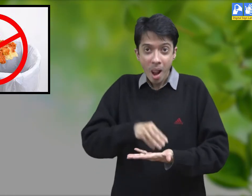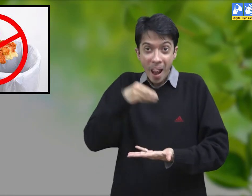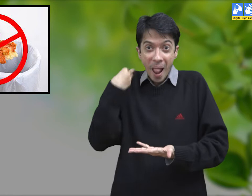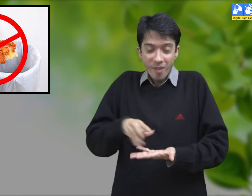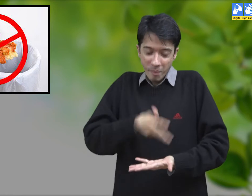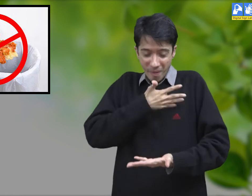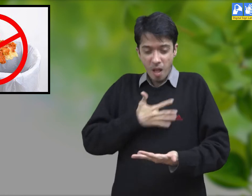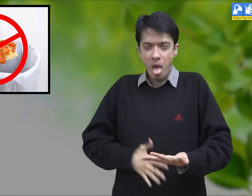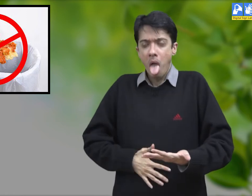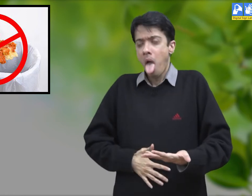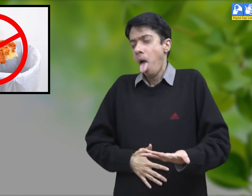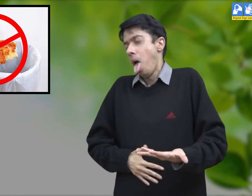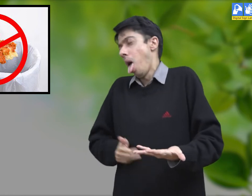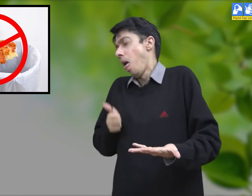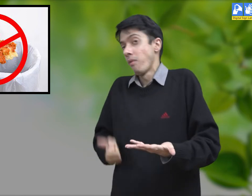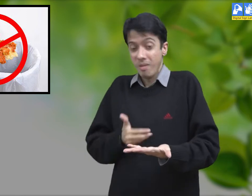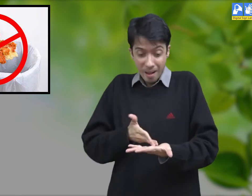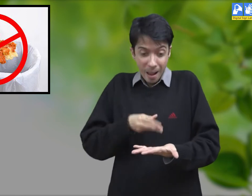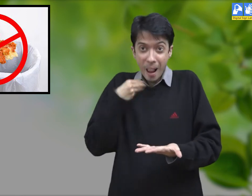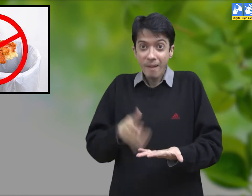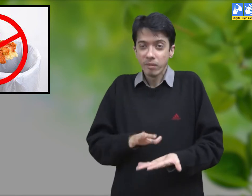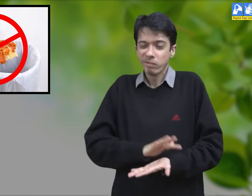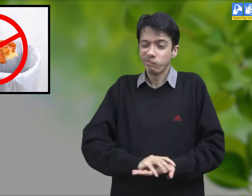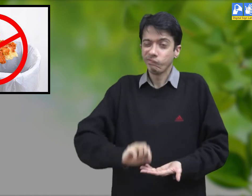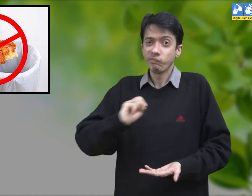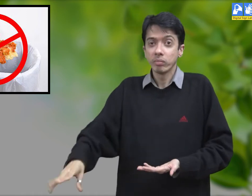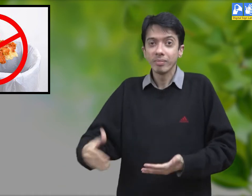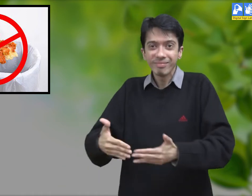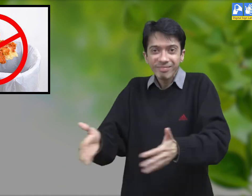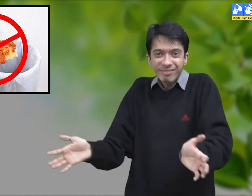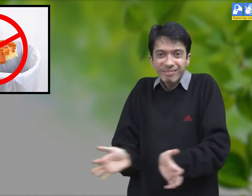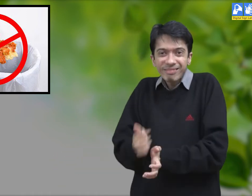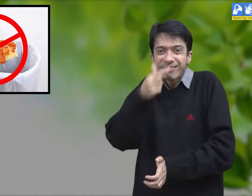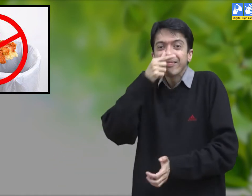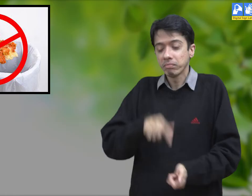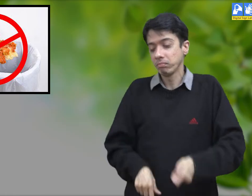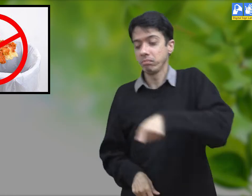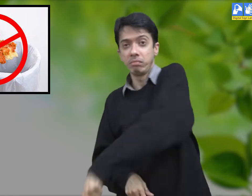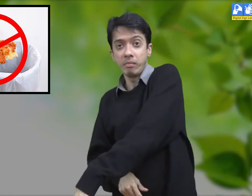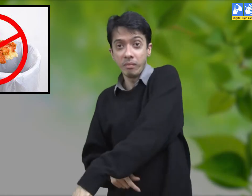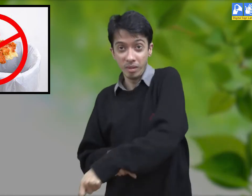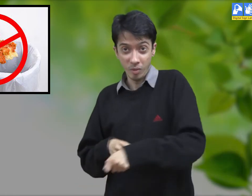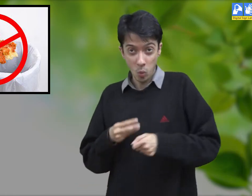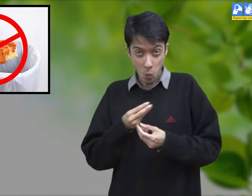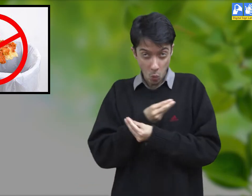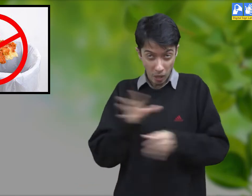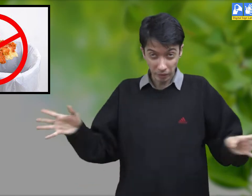But we cannot even eat alone. Then all the wasted food go in dustbins.